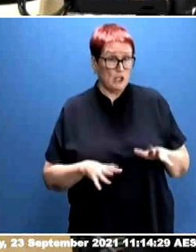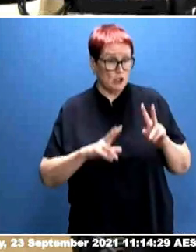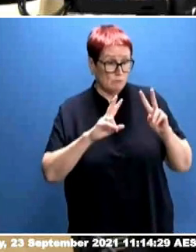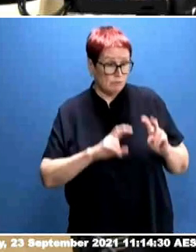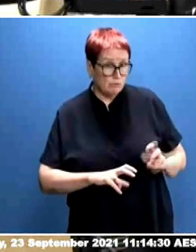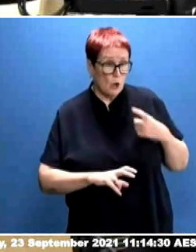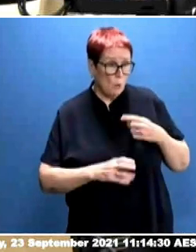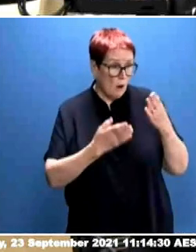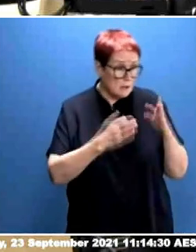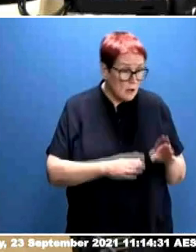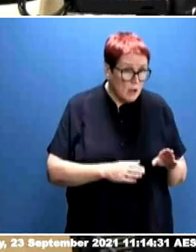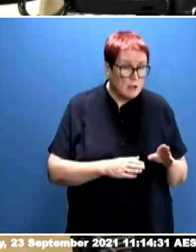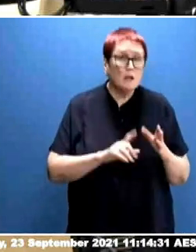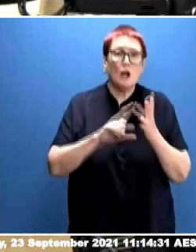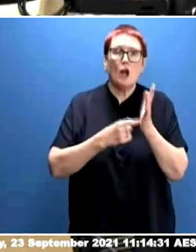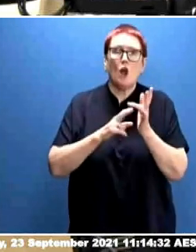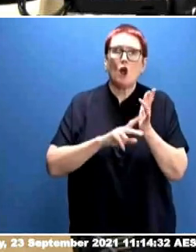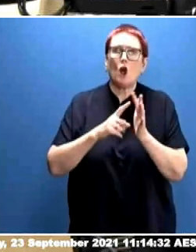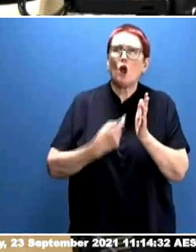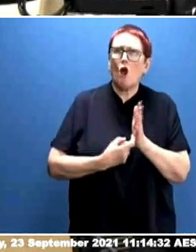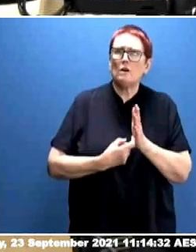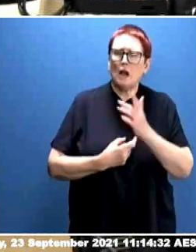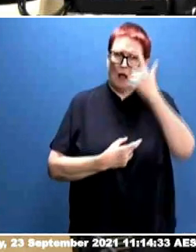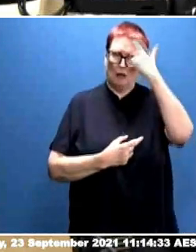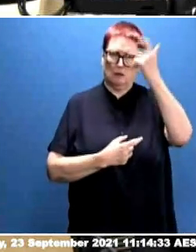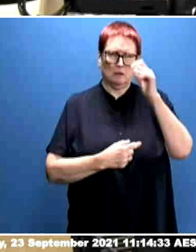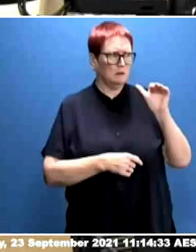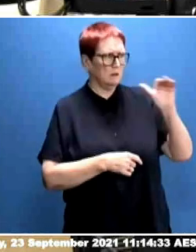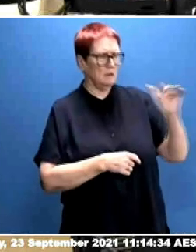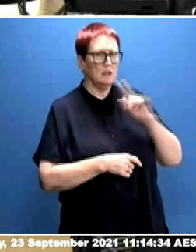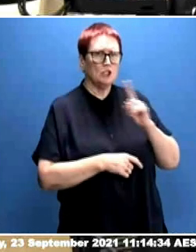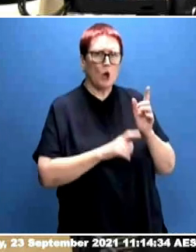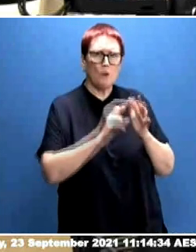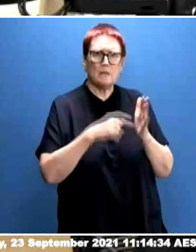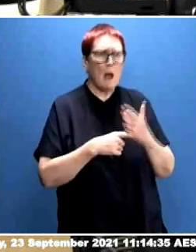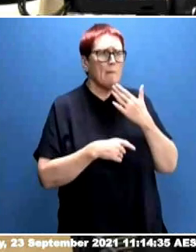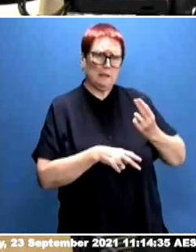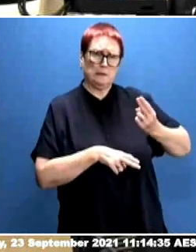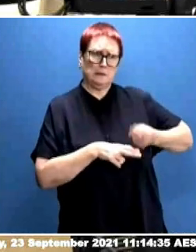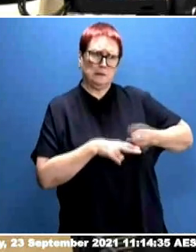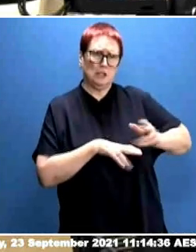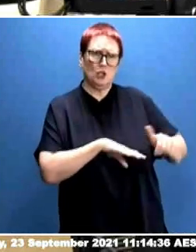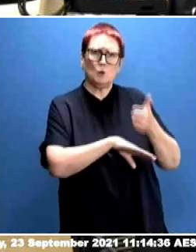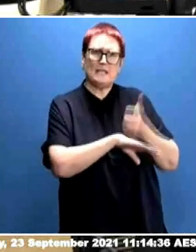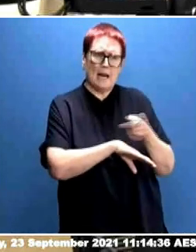by the coroner for the Department to fast-track the implementation of its proposed complex community care service.